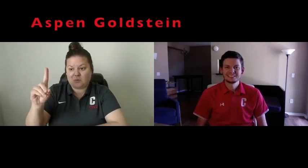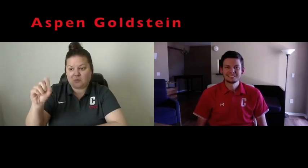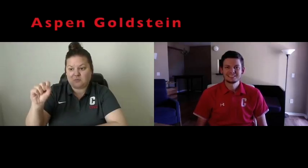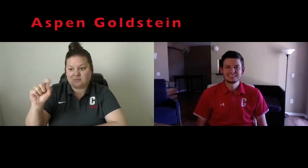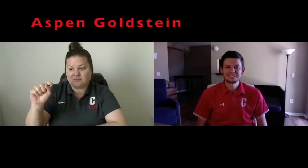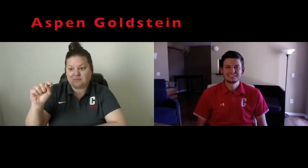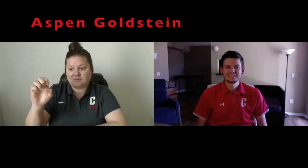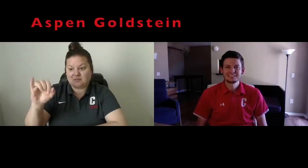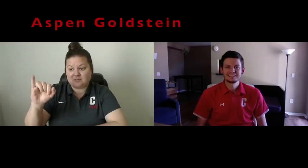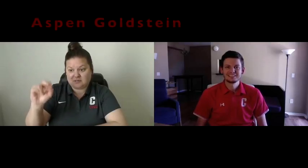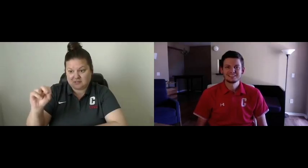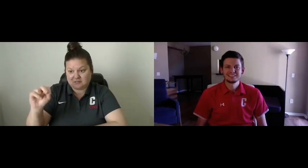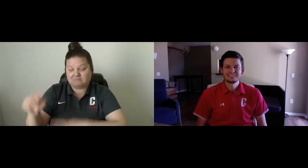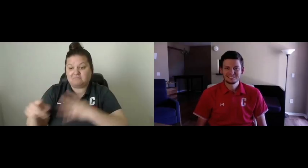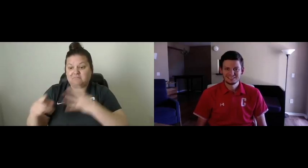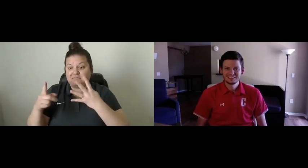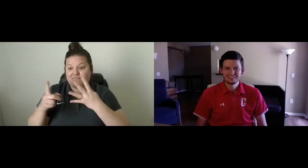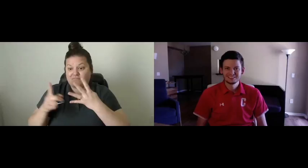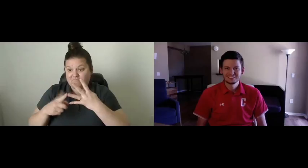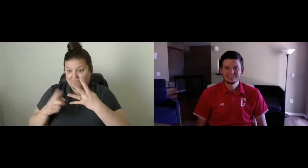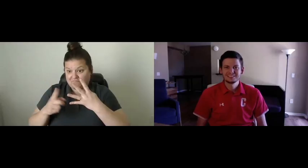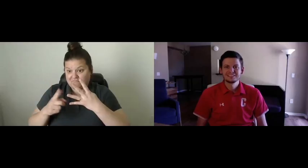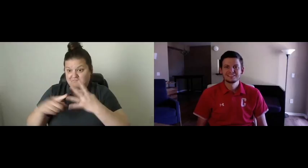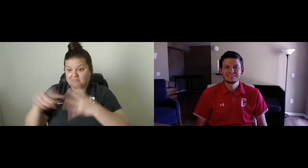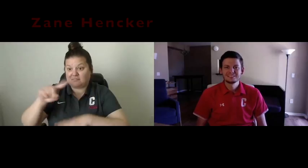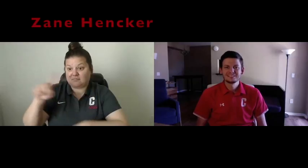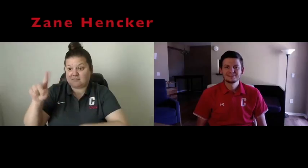Third student, Zane, Hanker.